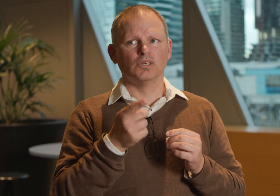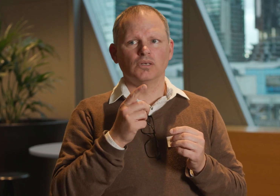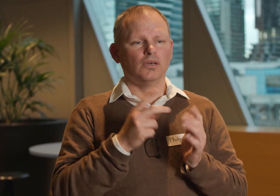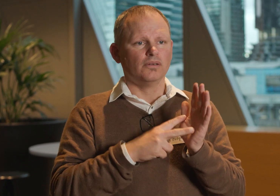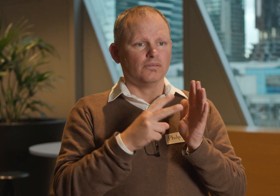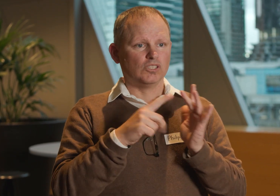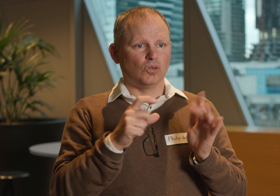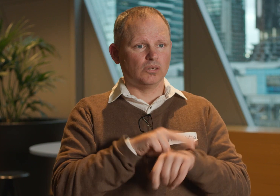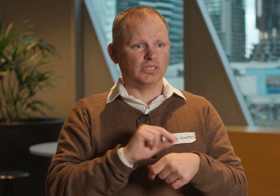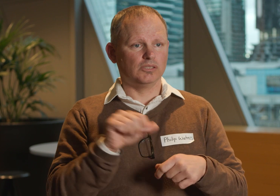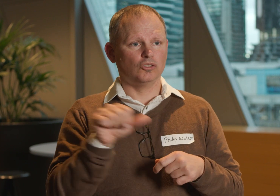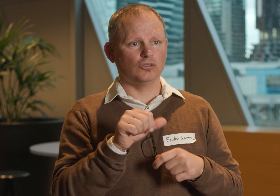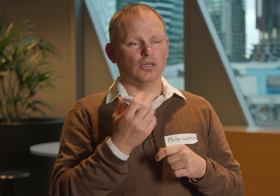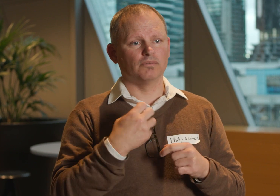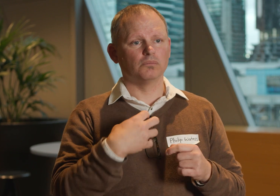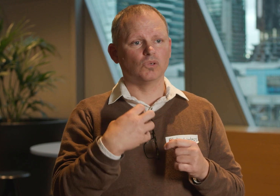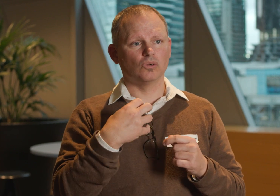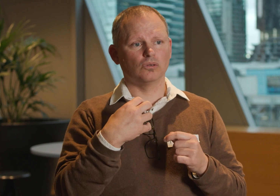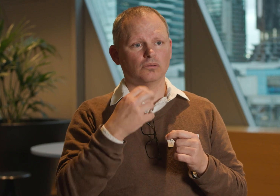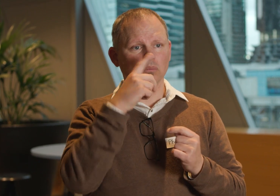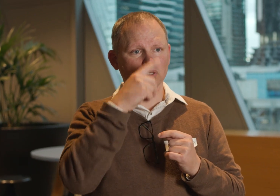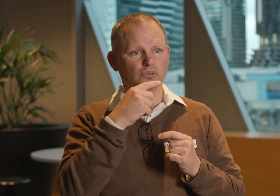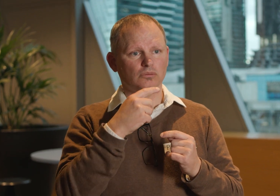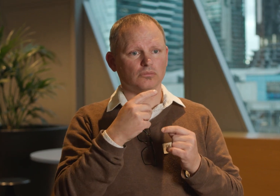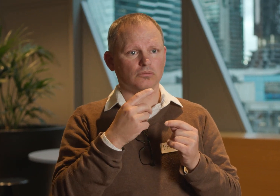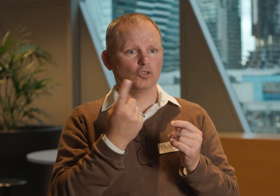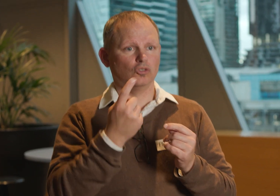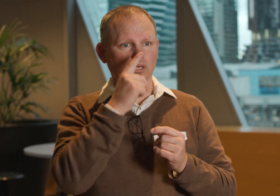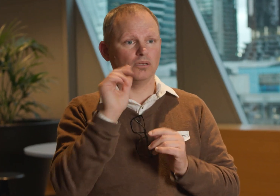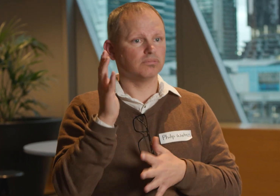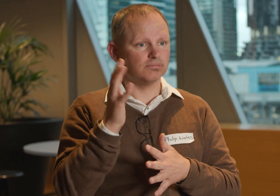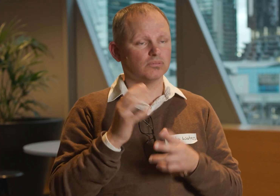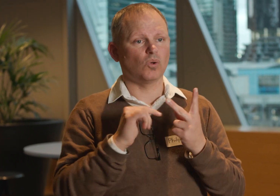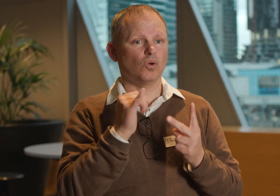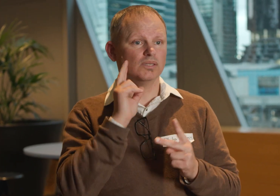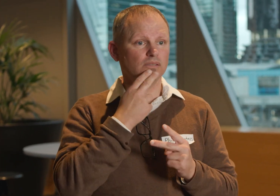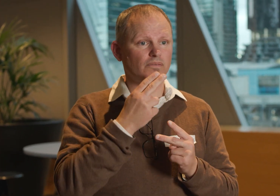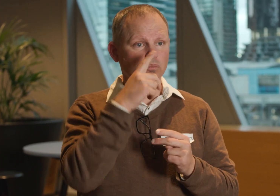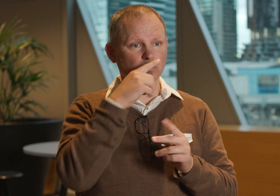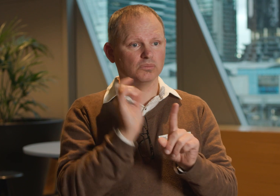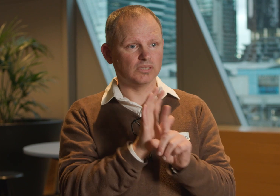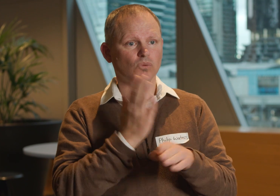can improve the situation is Victoria Police should have more people who can use Auslan,